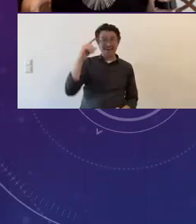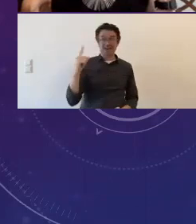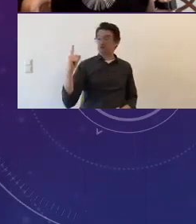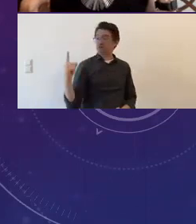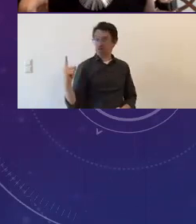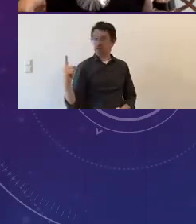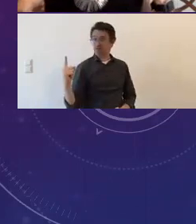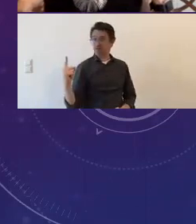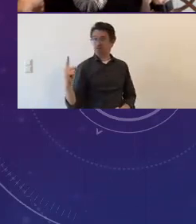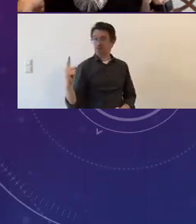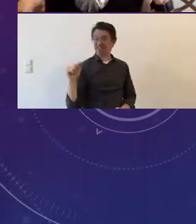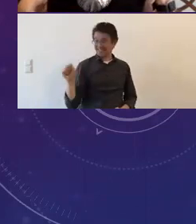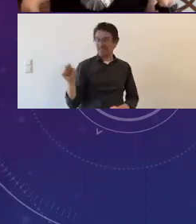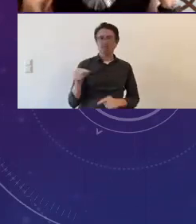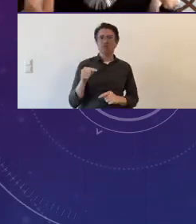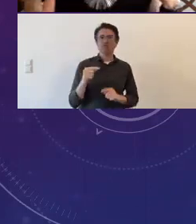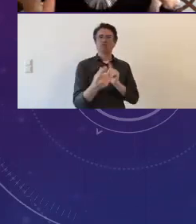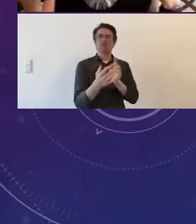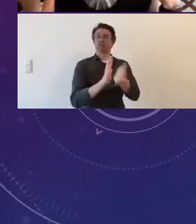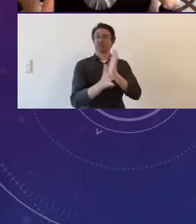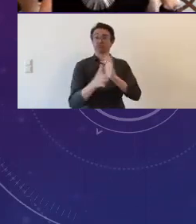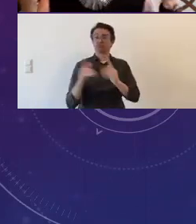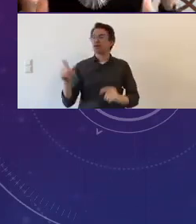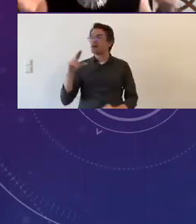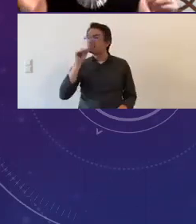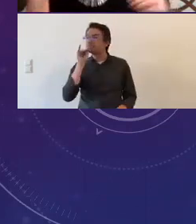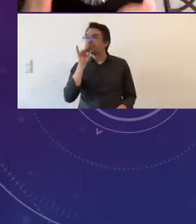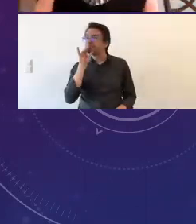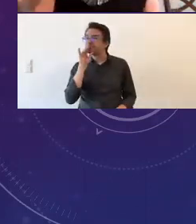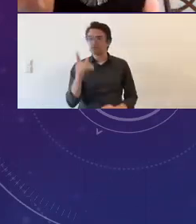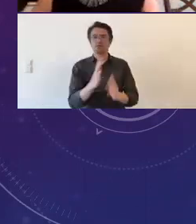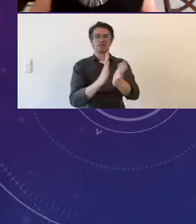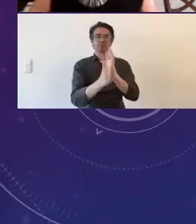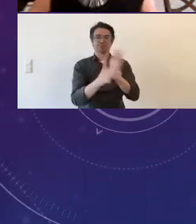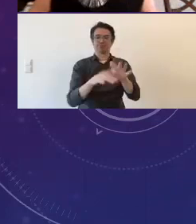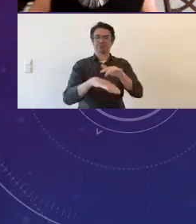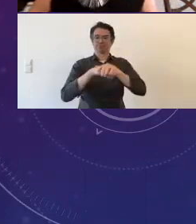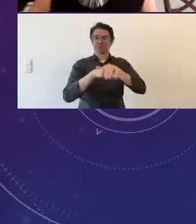if he's smiling or if he's laughing and I'm gonna give you a little